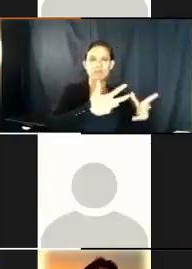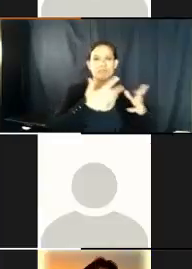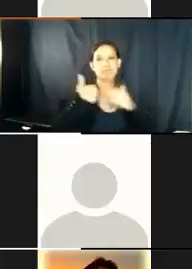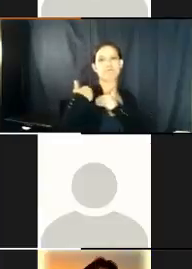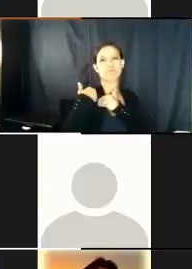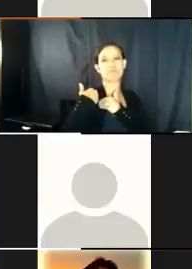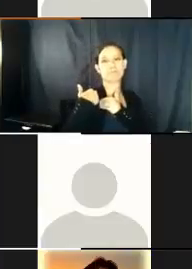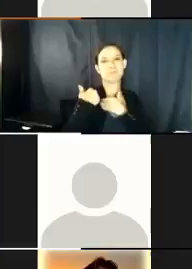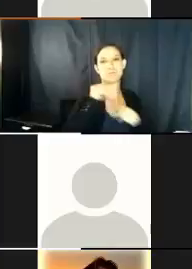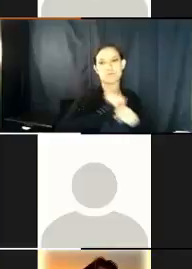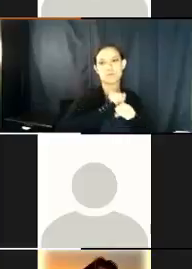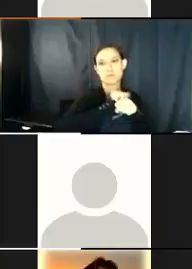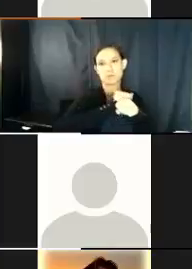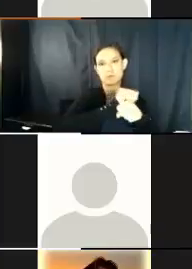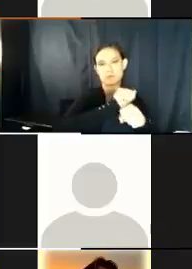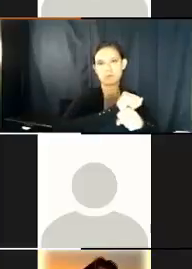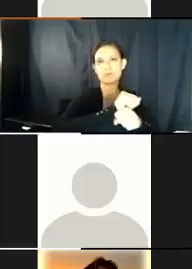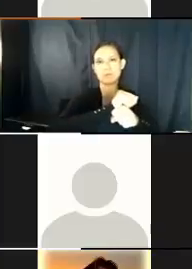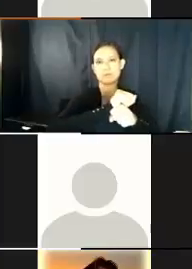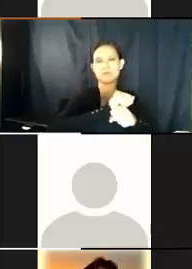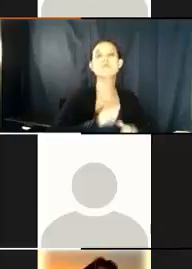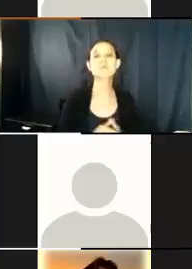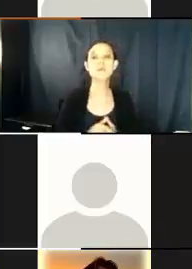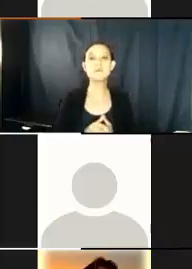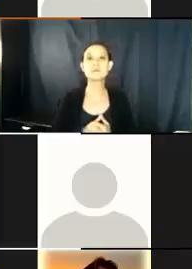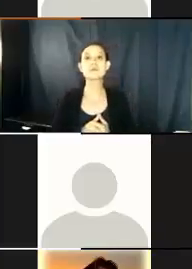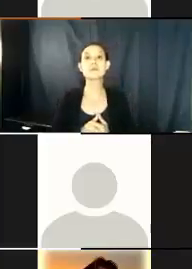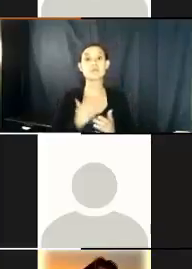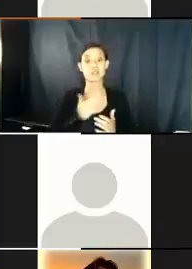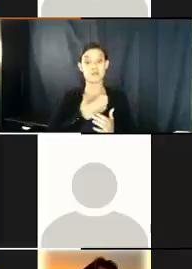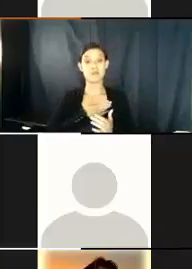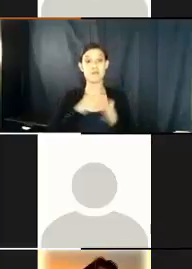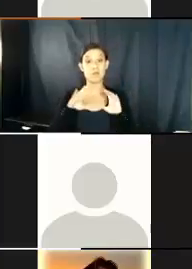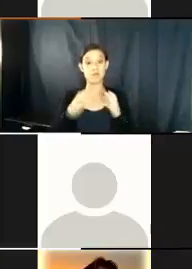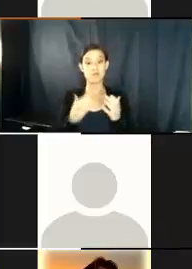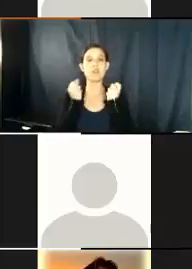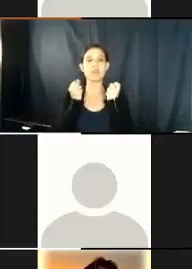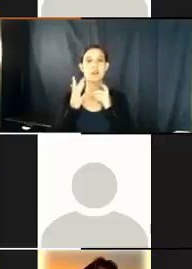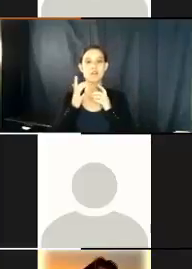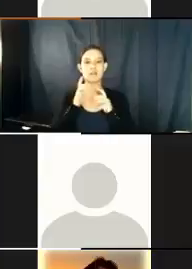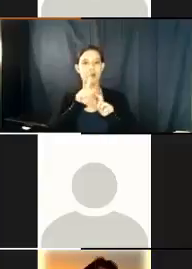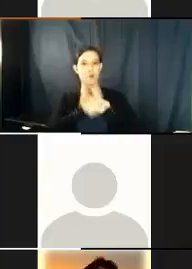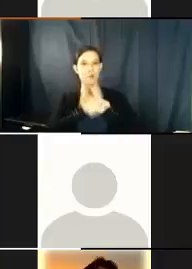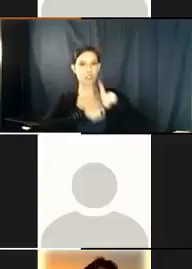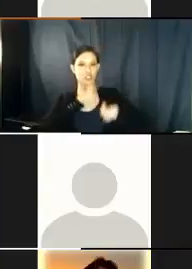We do a lot of questions when we're in the course, and we have them create an interactive